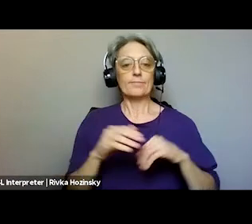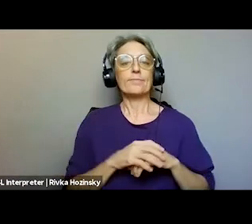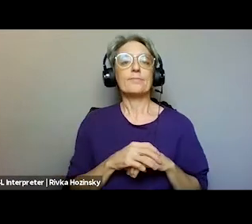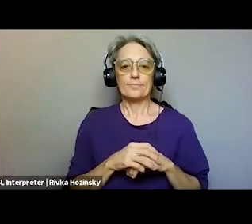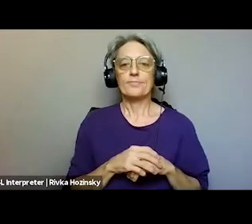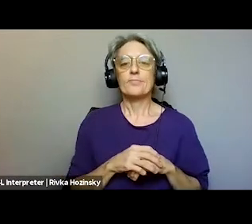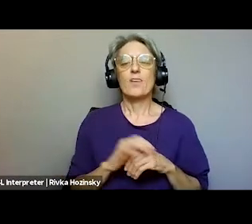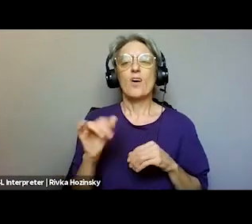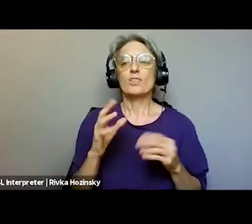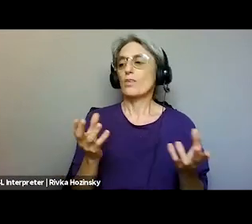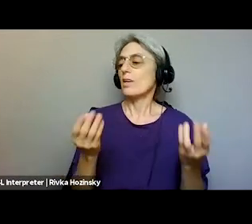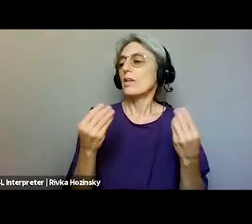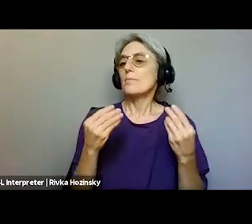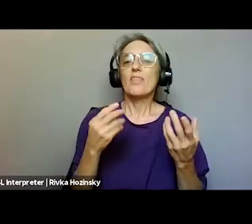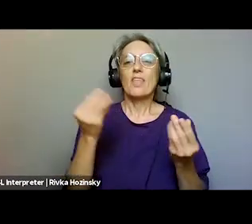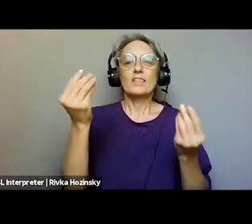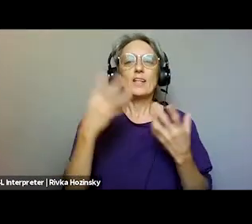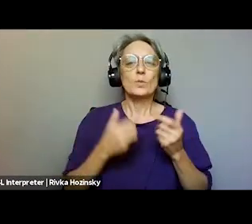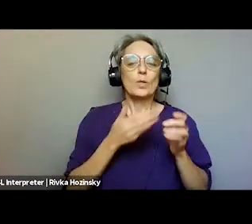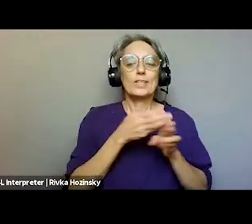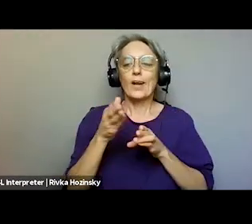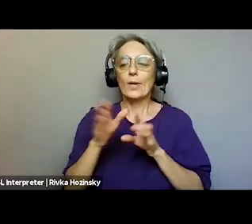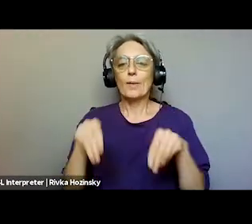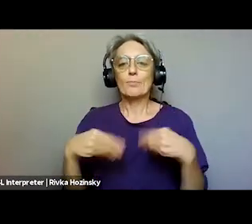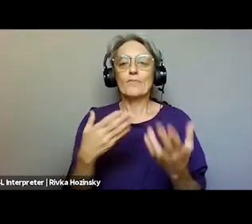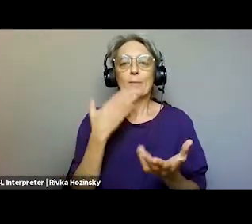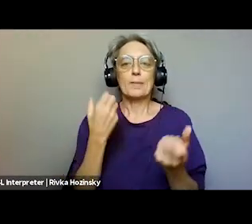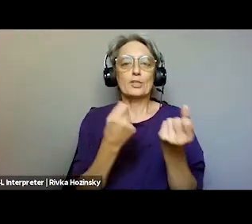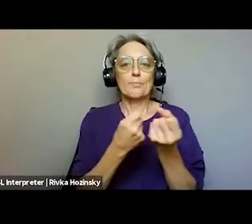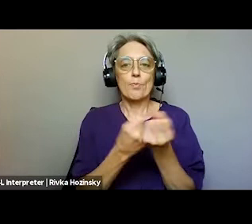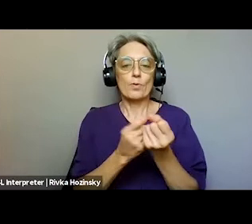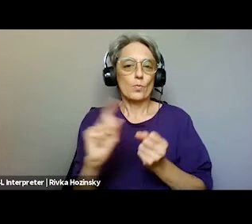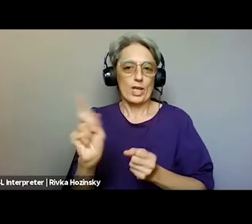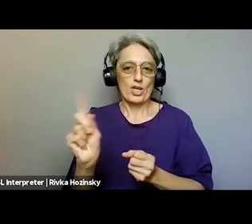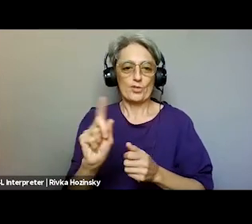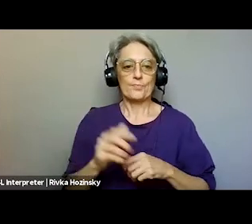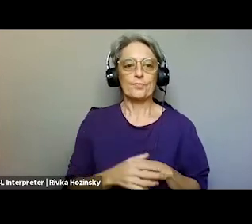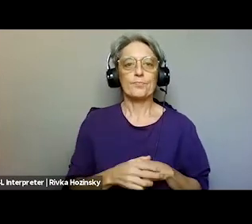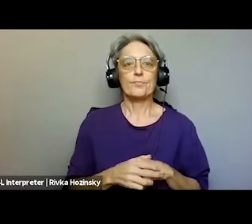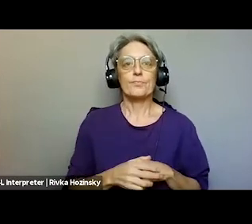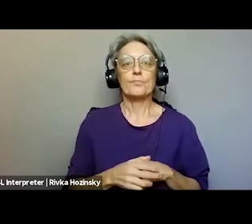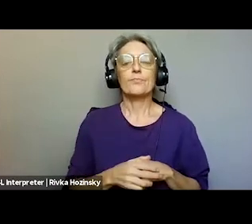where we could be providing better support. As I mentioned, this series of workshops has been